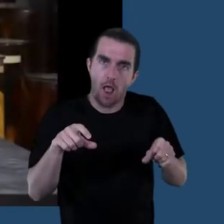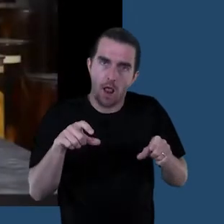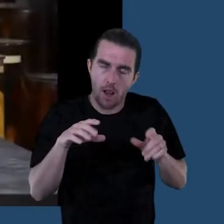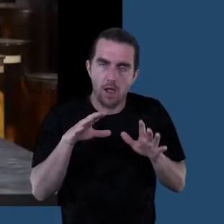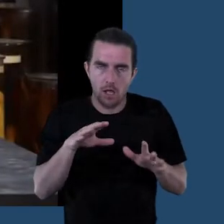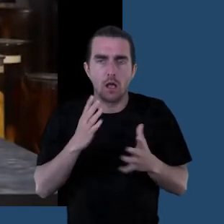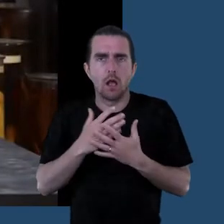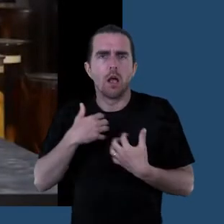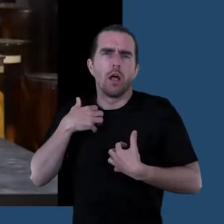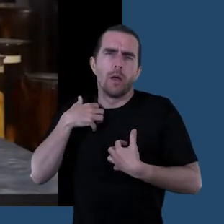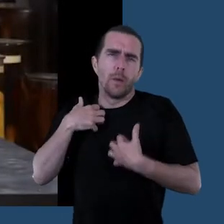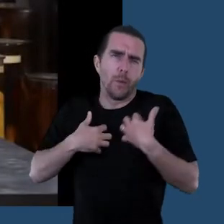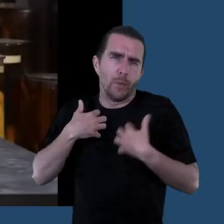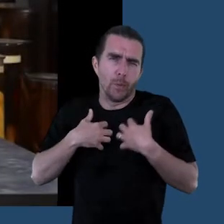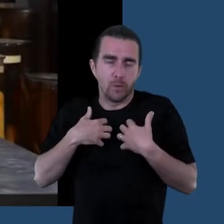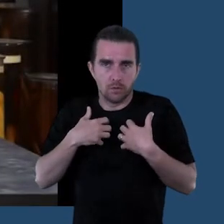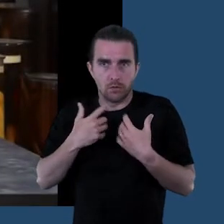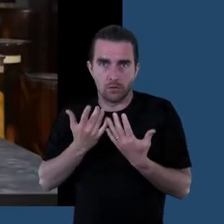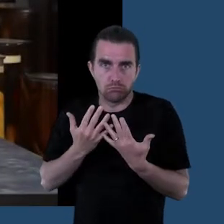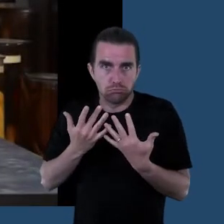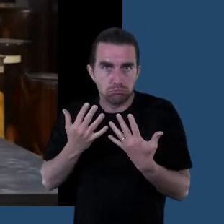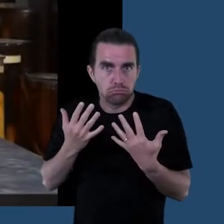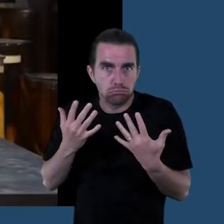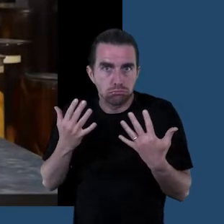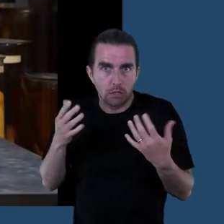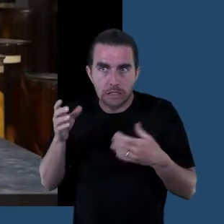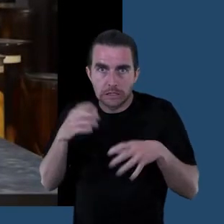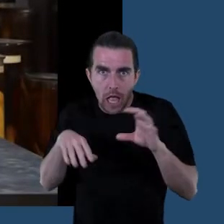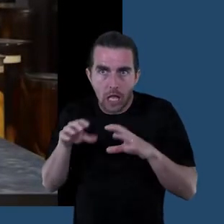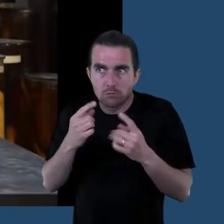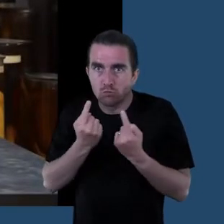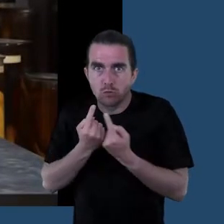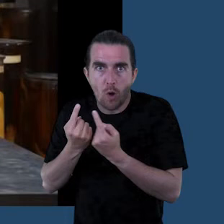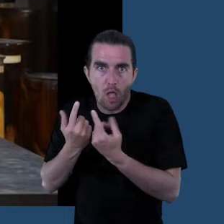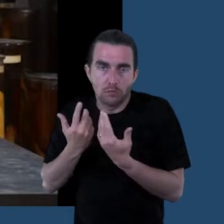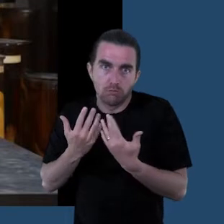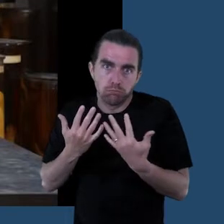And this is the really exciting thing. It's a vast resource, a vast scientific resource.